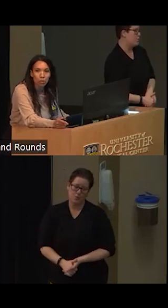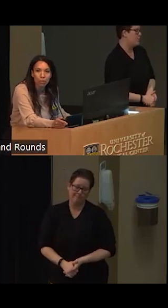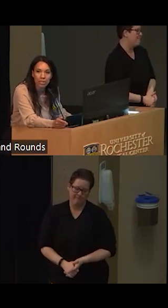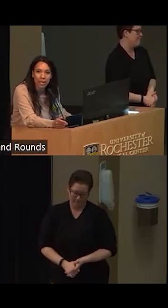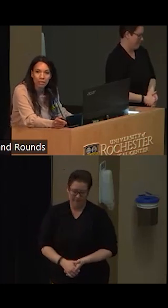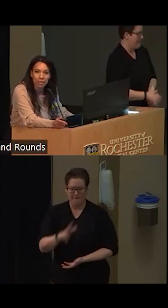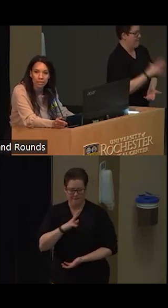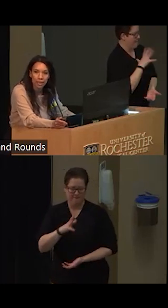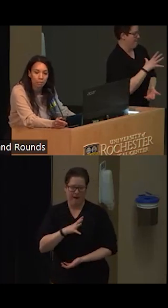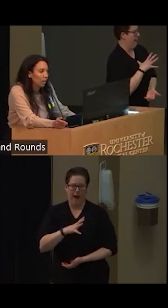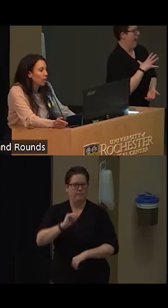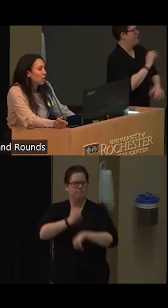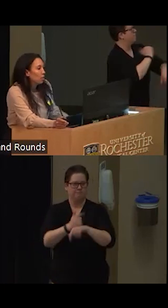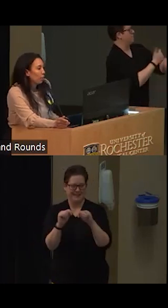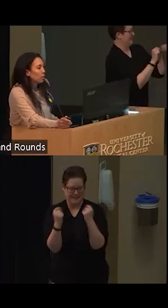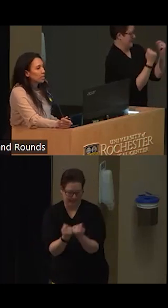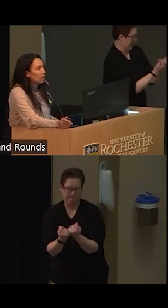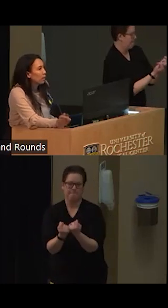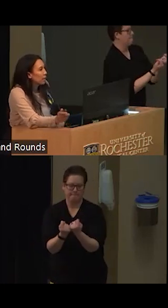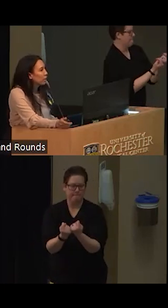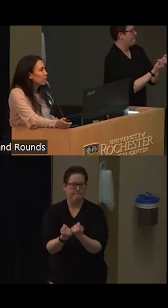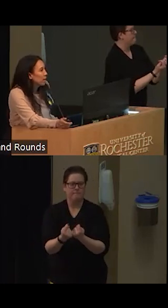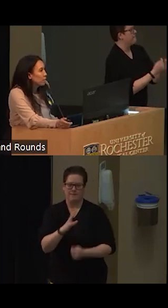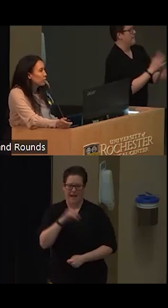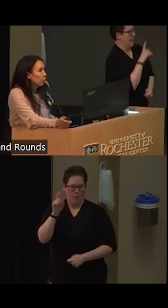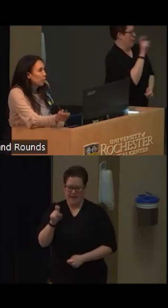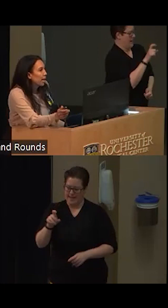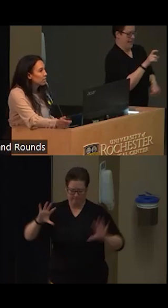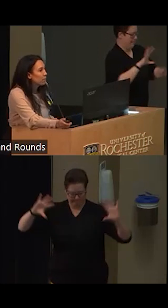so we put together this team right we said okay we need to come together as a group and it has